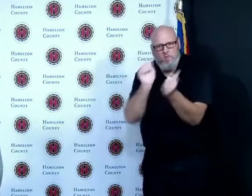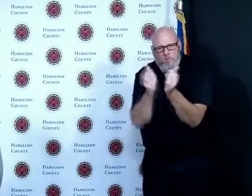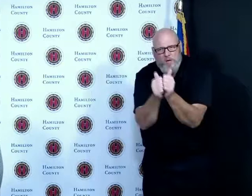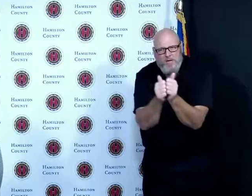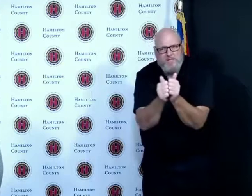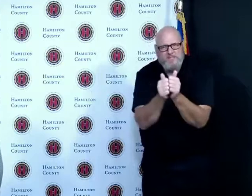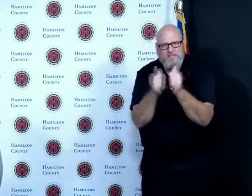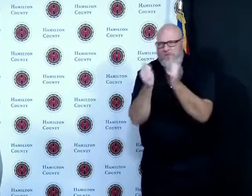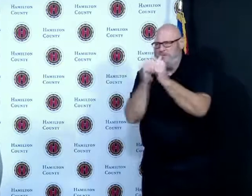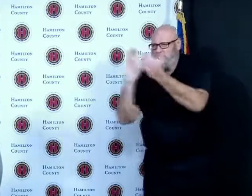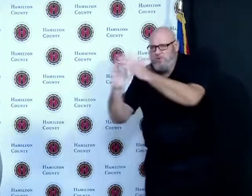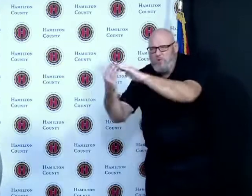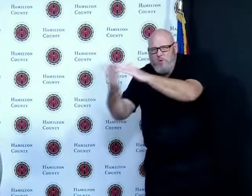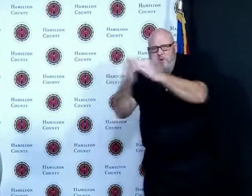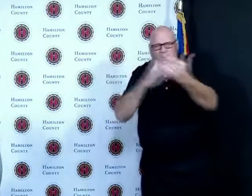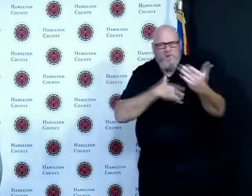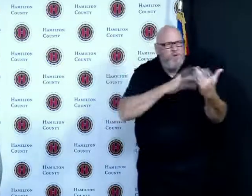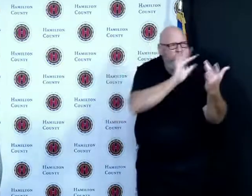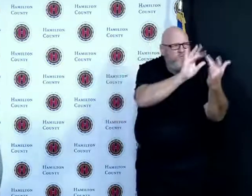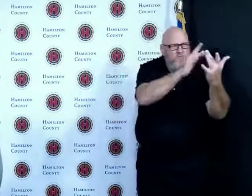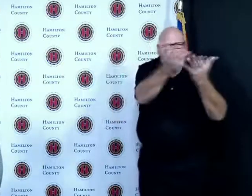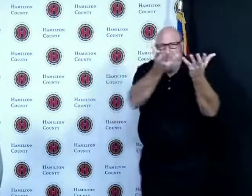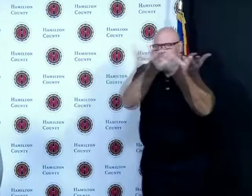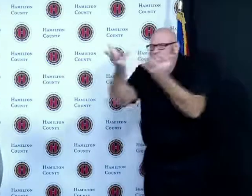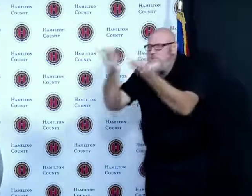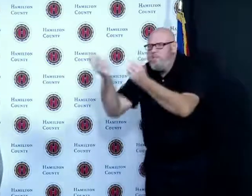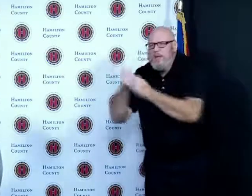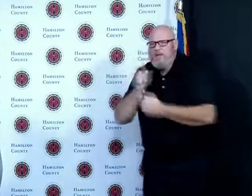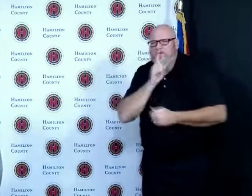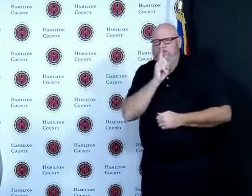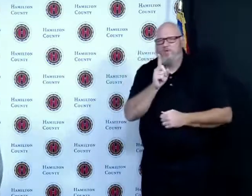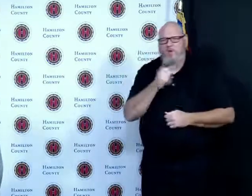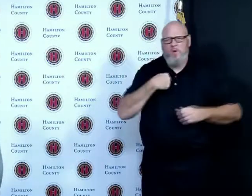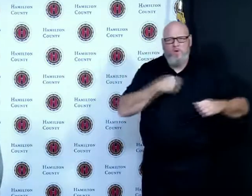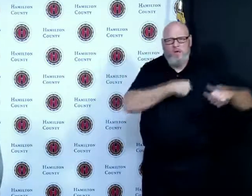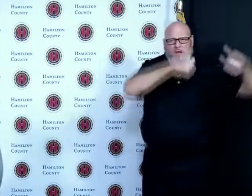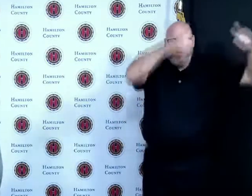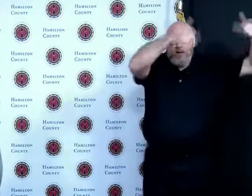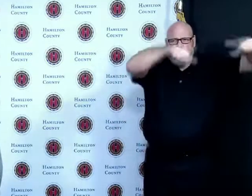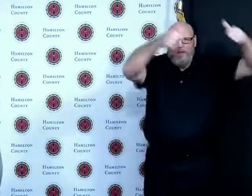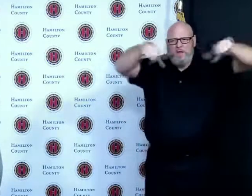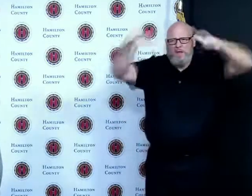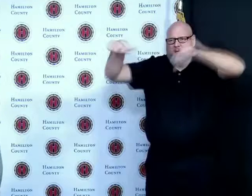and short messages that can be disseminated on their websites can be disseminated through radio